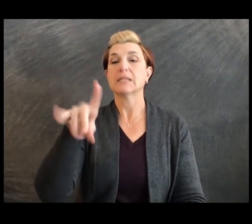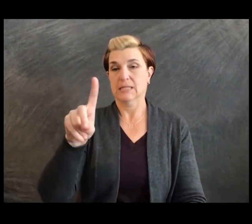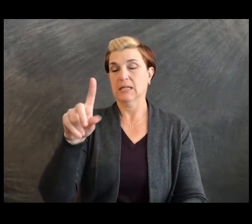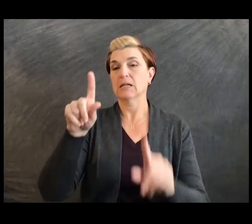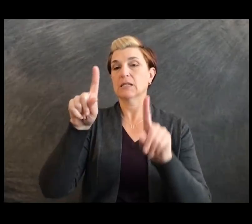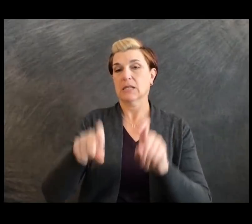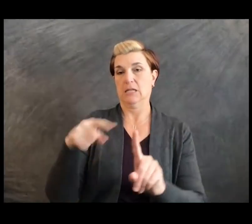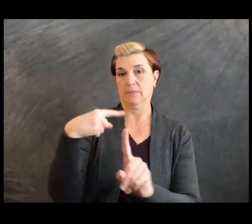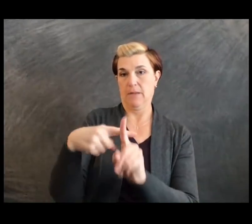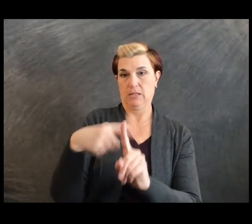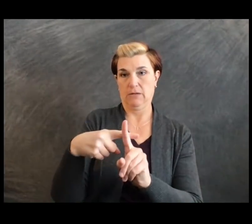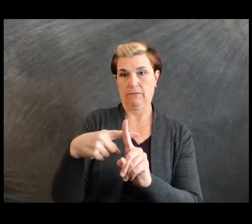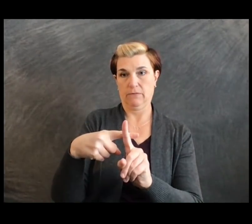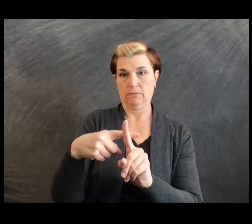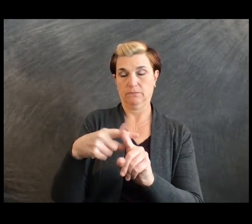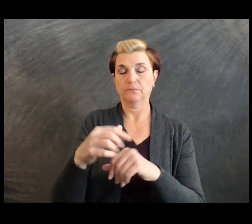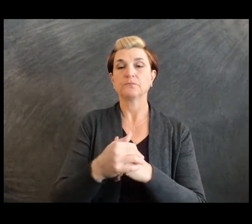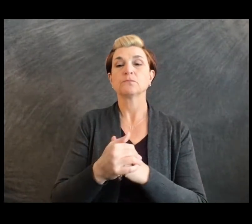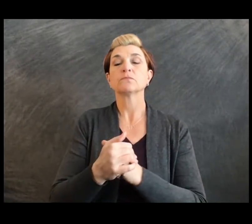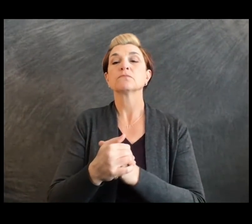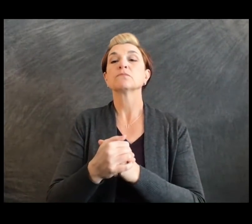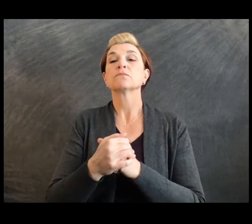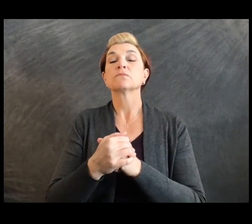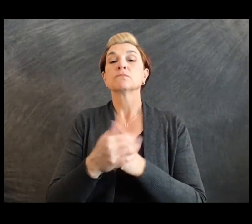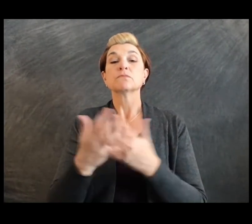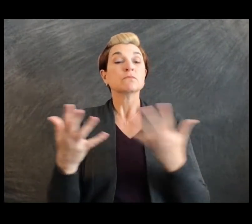health authorities to contact FEMA for all the latest developments and